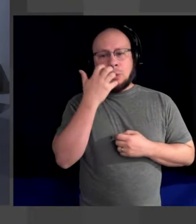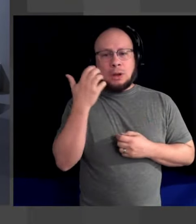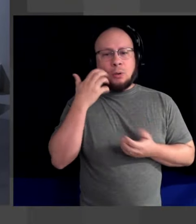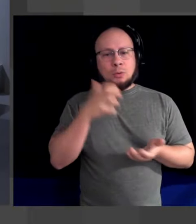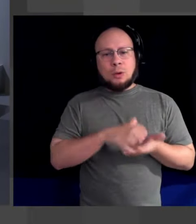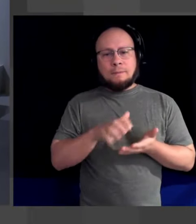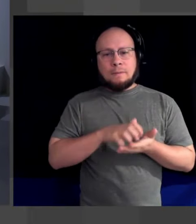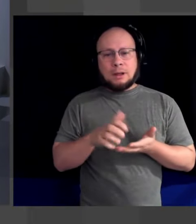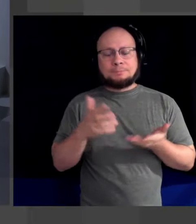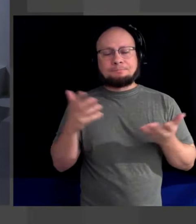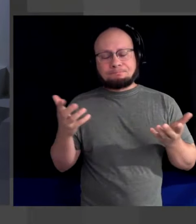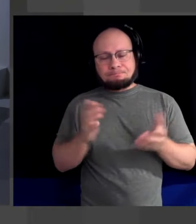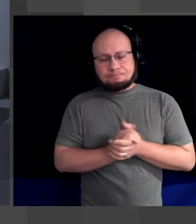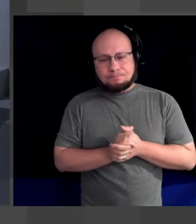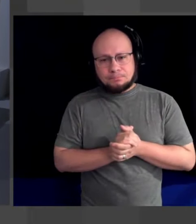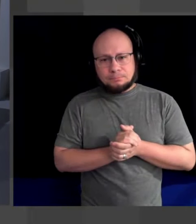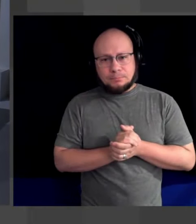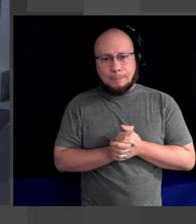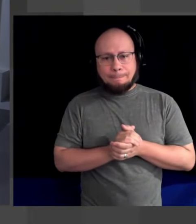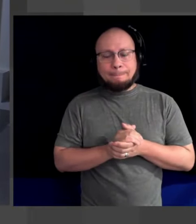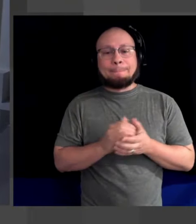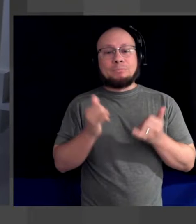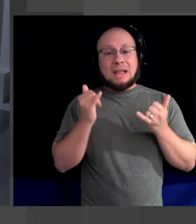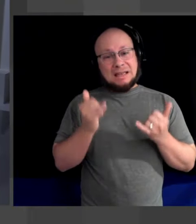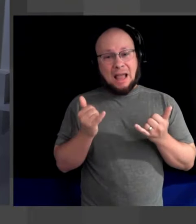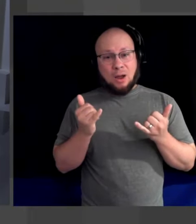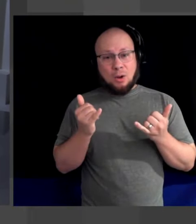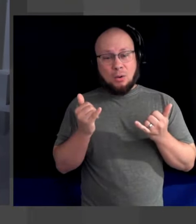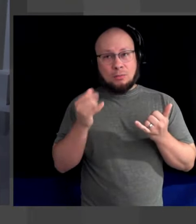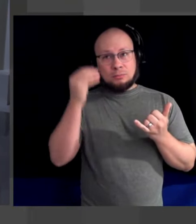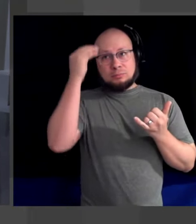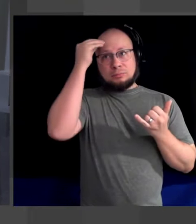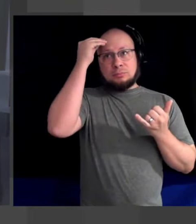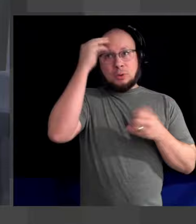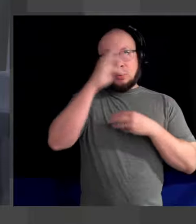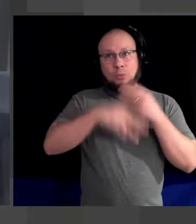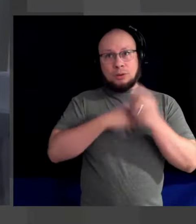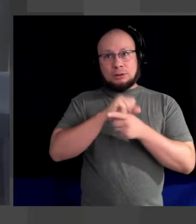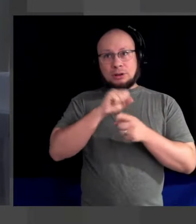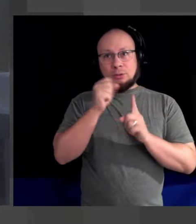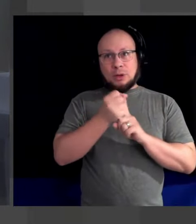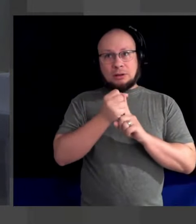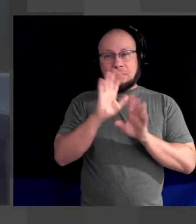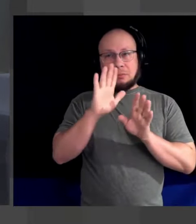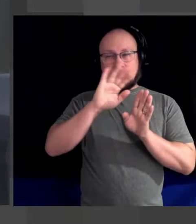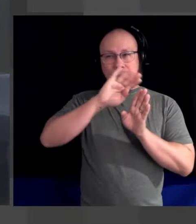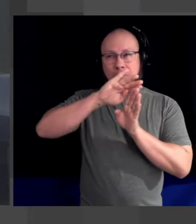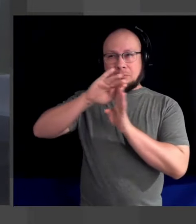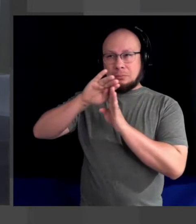THE MENTAL, PHYSICAL, AND EMOTIONAL TOLL THOSE CHALLENGES ARE TAKING ON ALL OF US. WITH THAT IN MIND, WE WANT TO GIVE